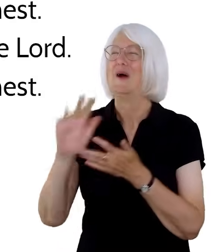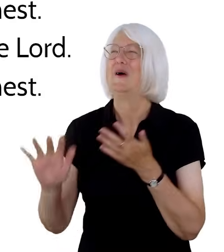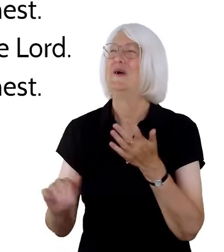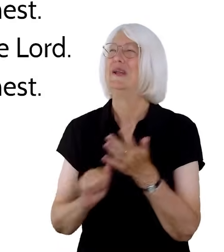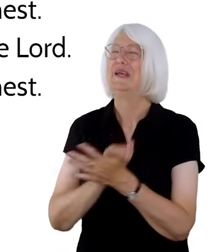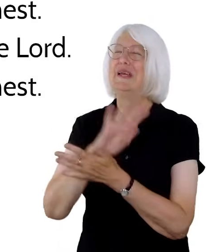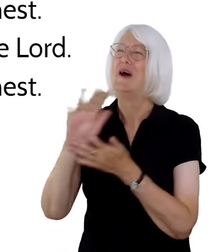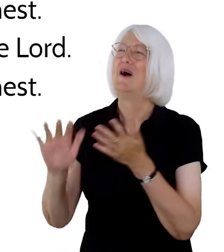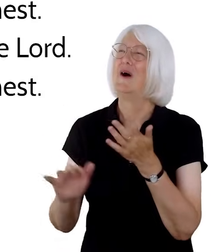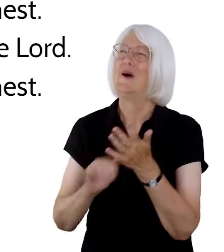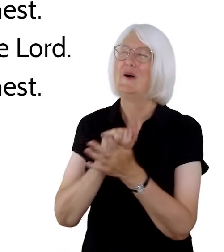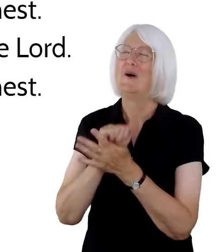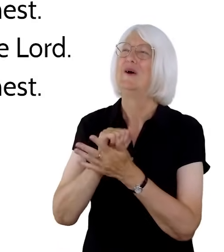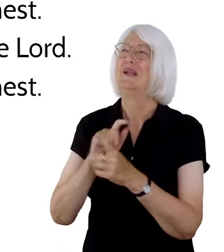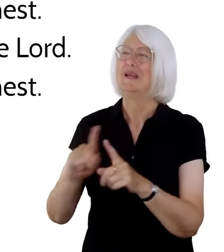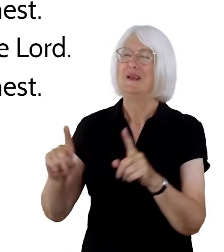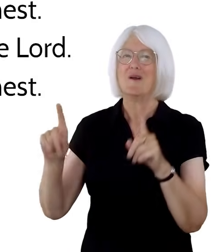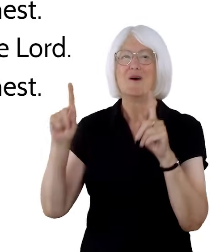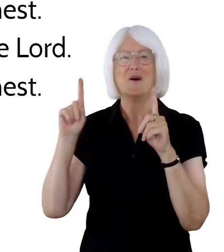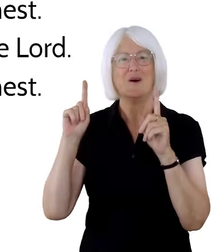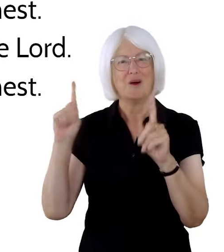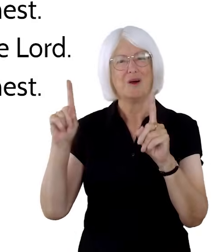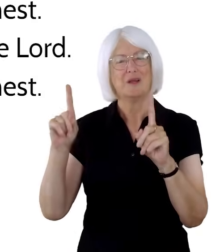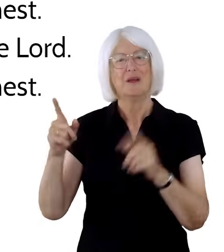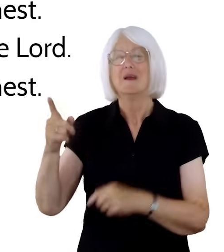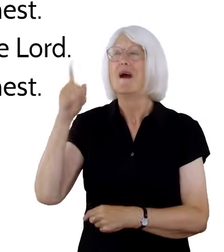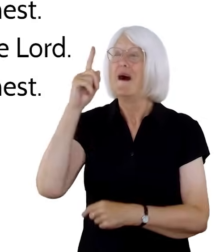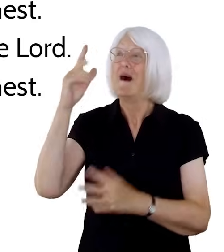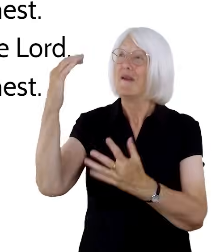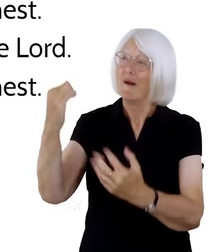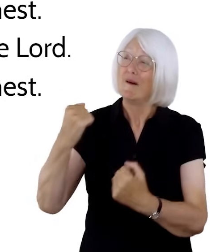Holy, holy, holy Lord